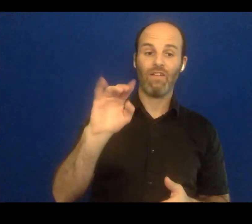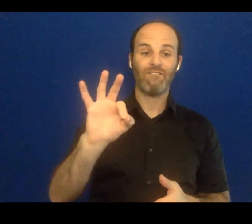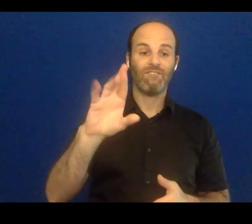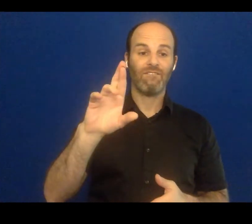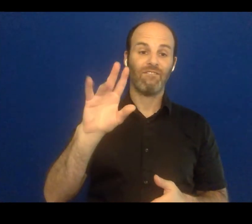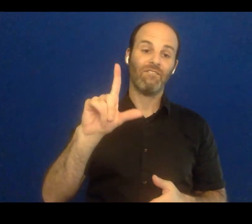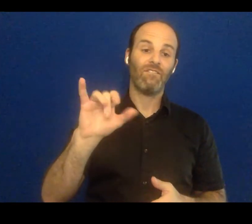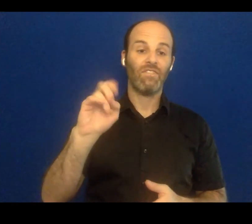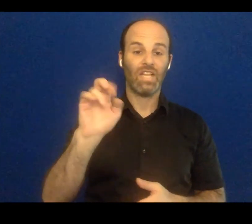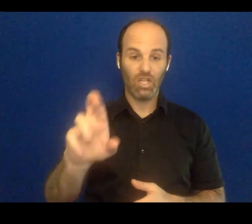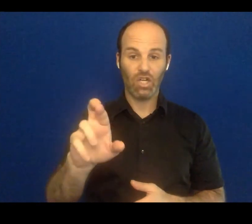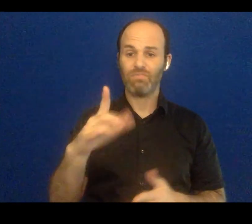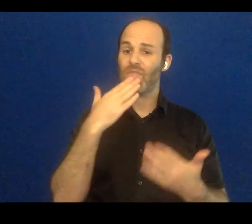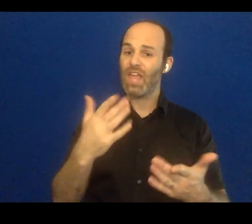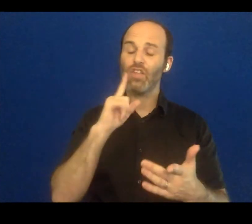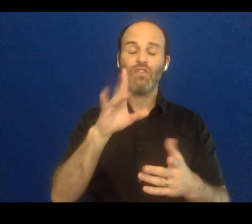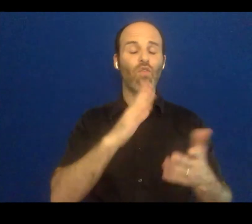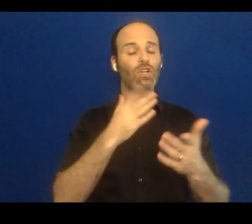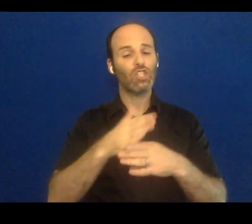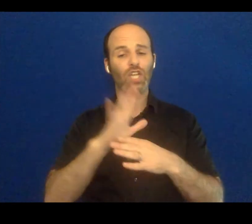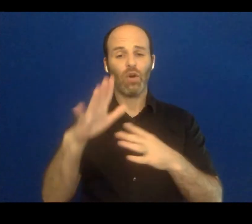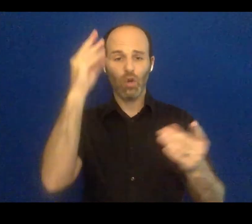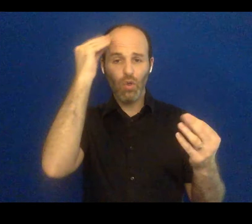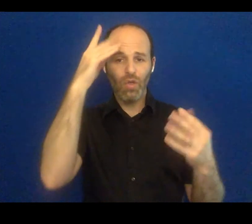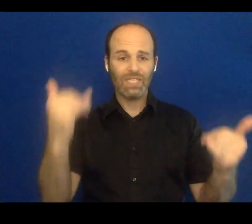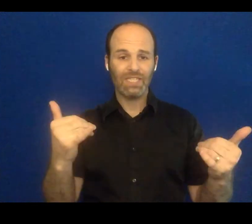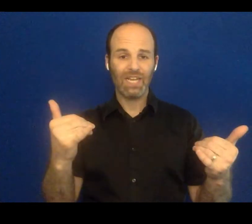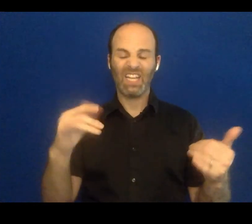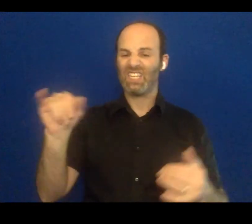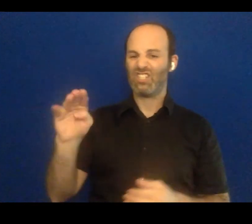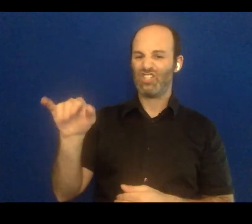FOR SHARING YOUR OBSERVATIONS WITH US.